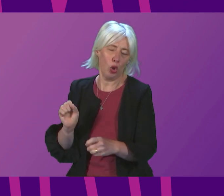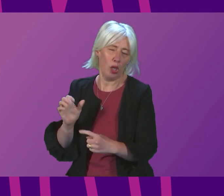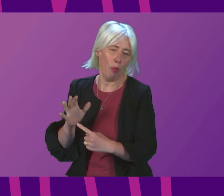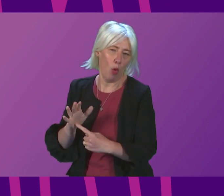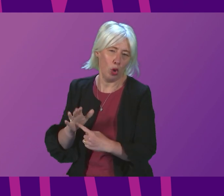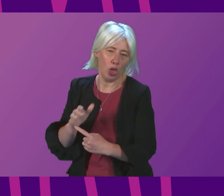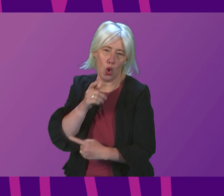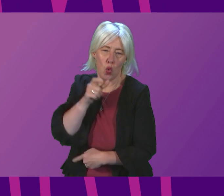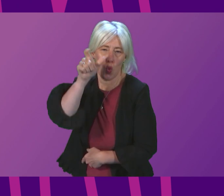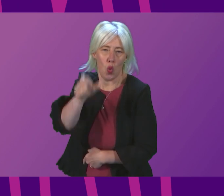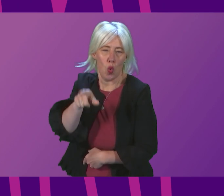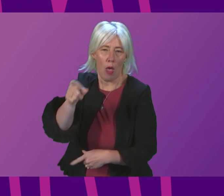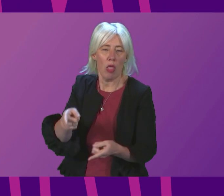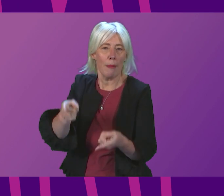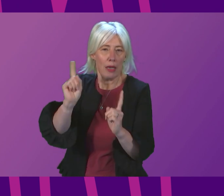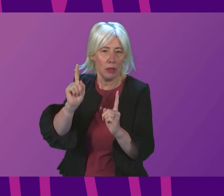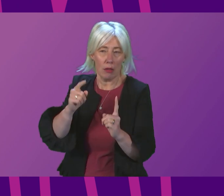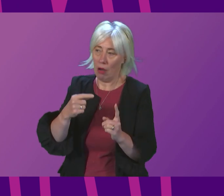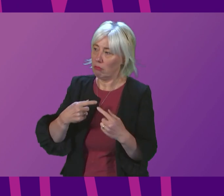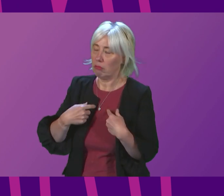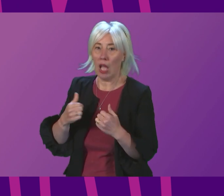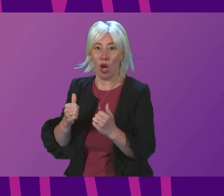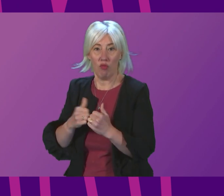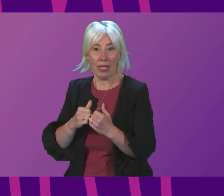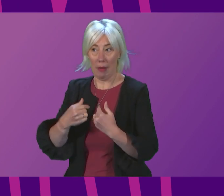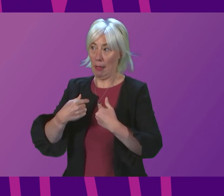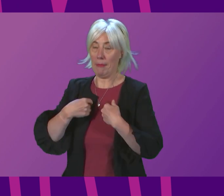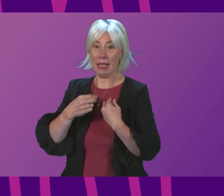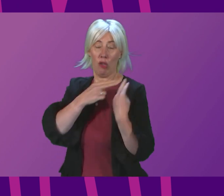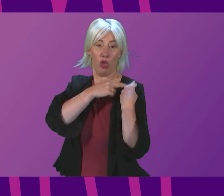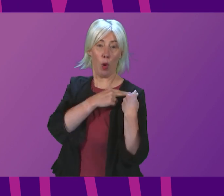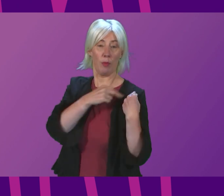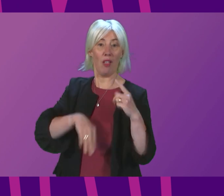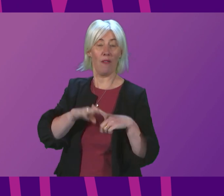minister was and that—as I agree—the buck stops with me, why was his first question